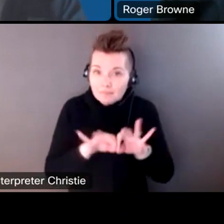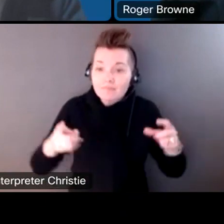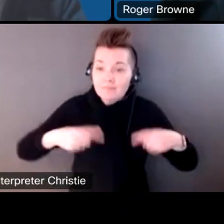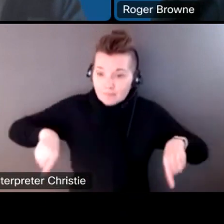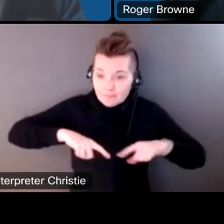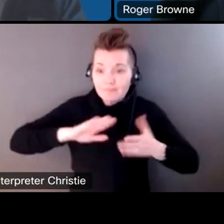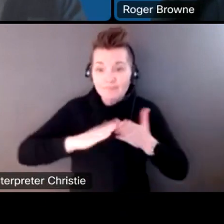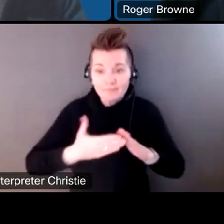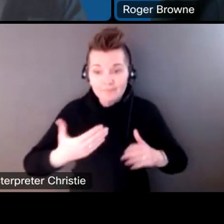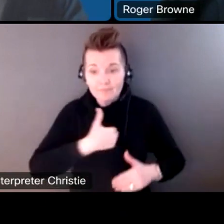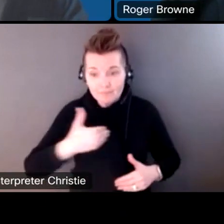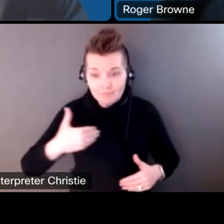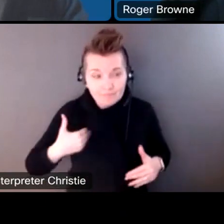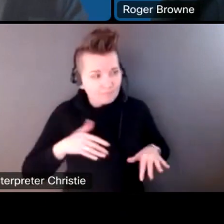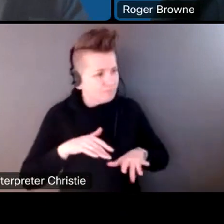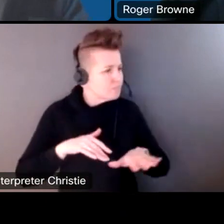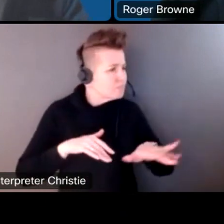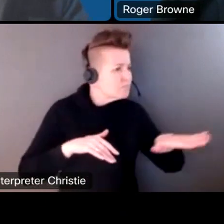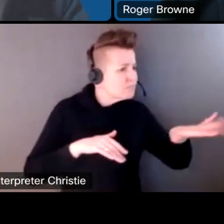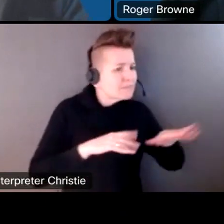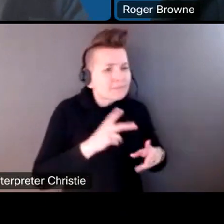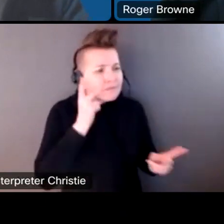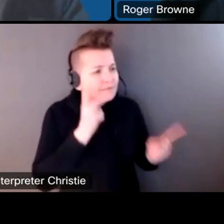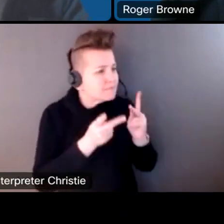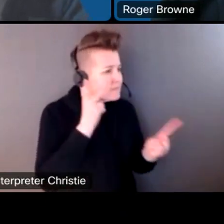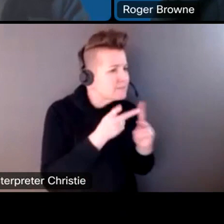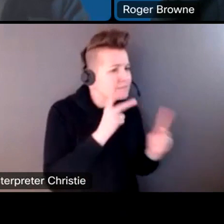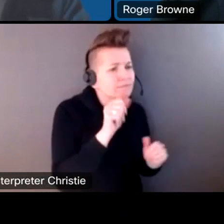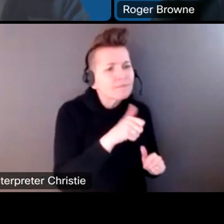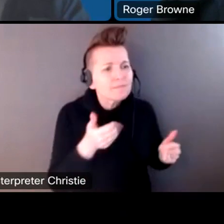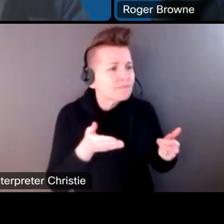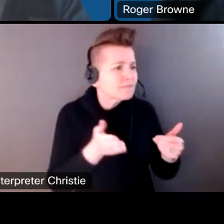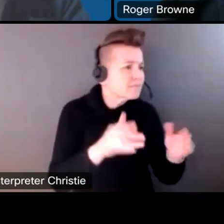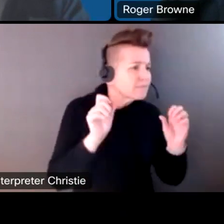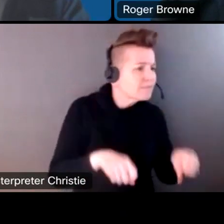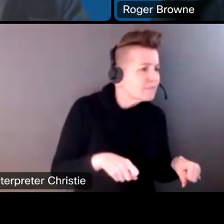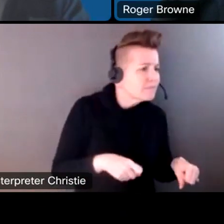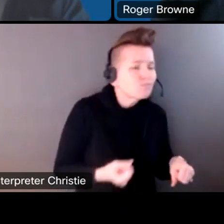the community in that and to basically see what alternatives we can present to avoid